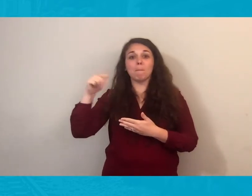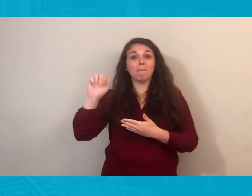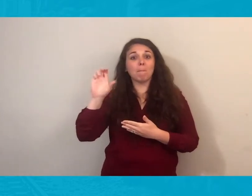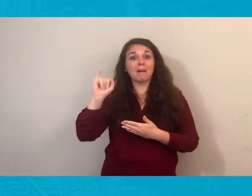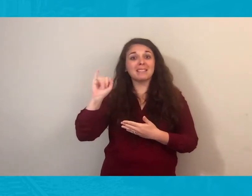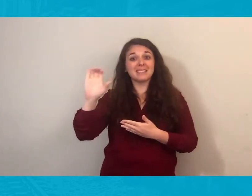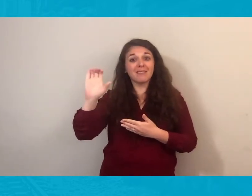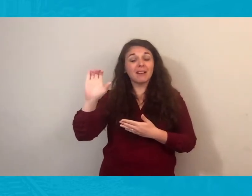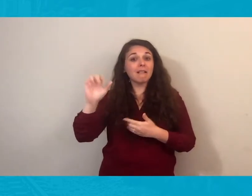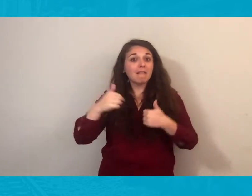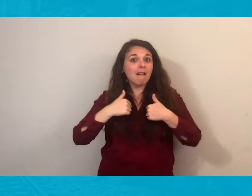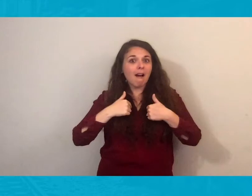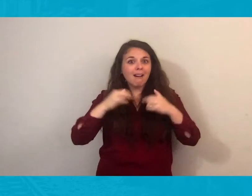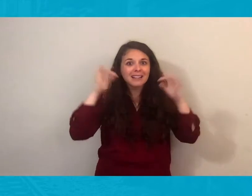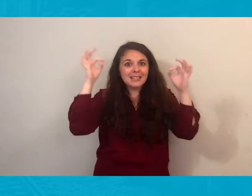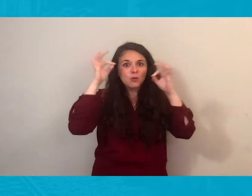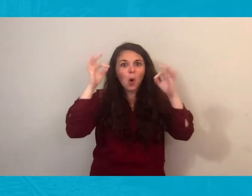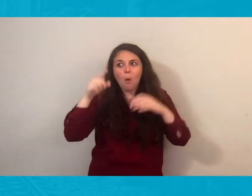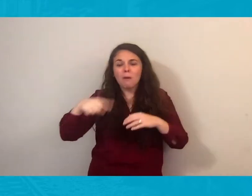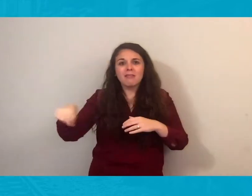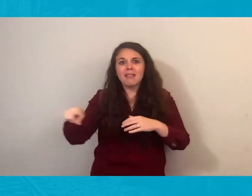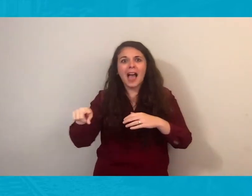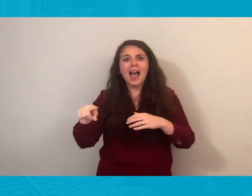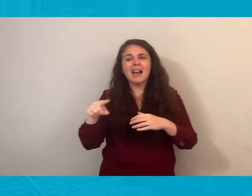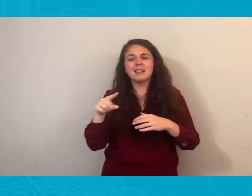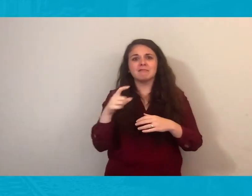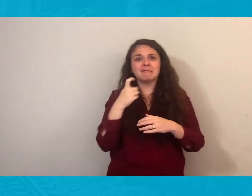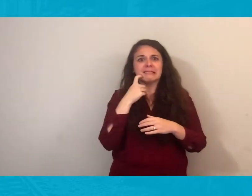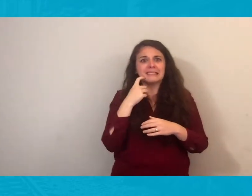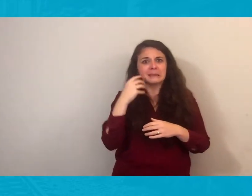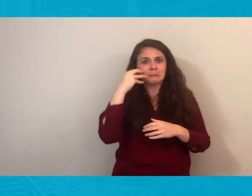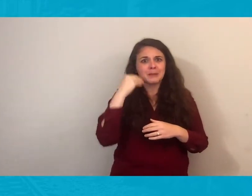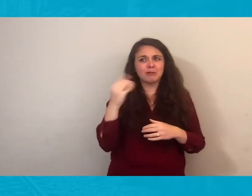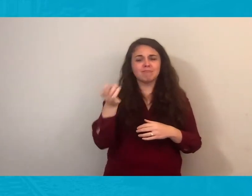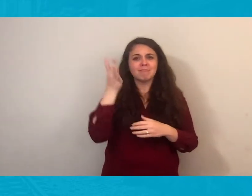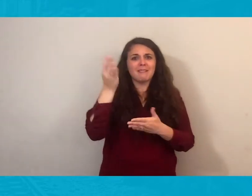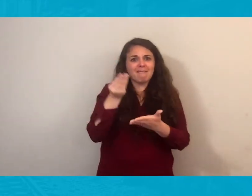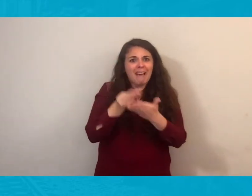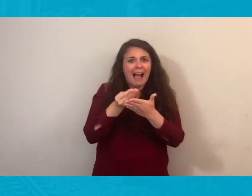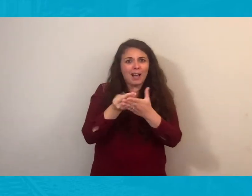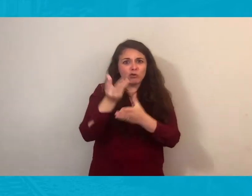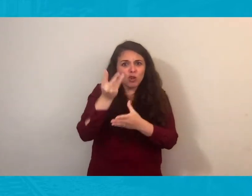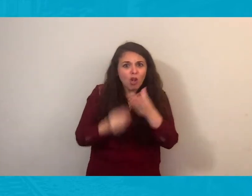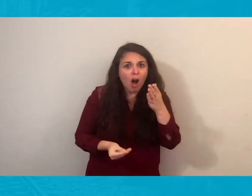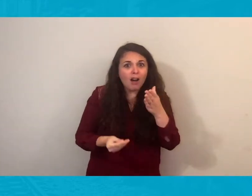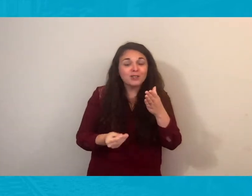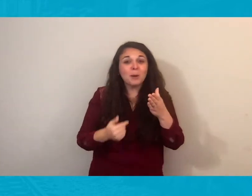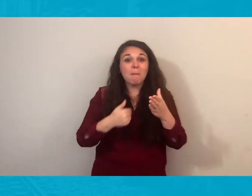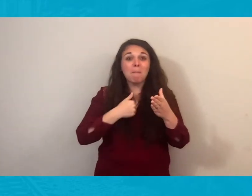Little did I know that they were in the middle of, just within that week, grappling with a significant surprise financial loss that they had.